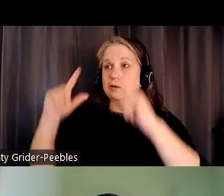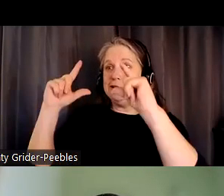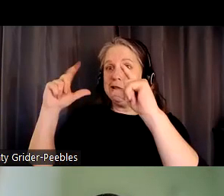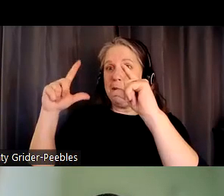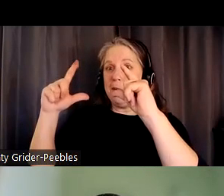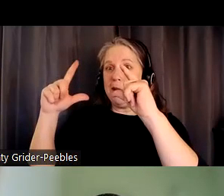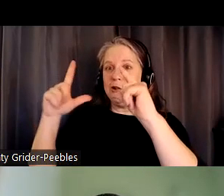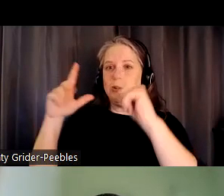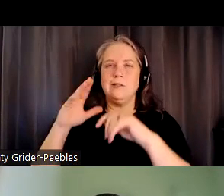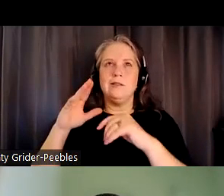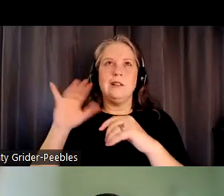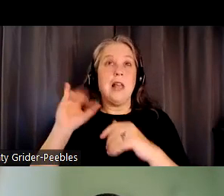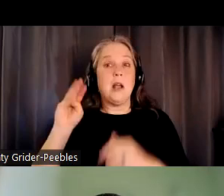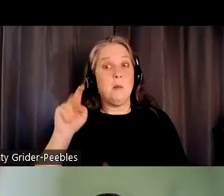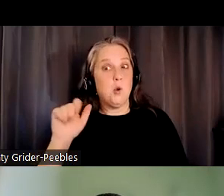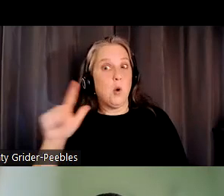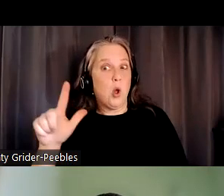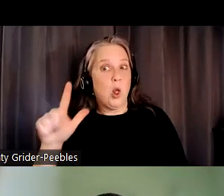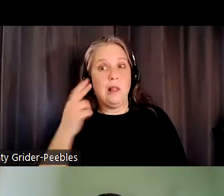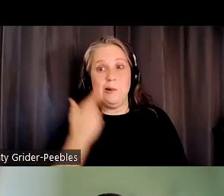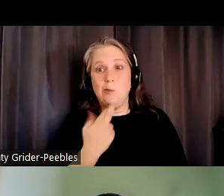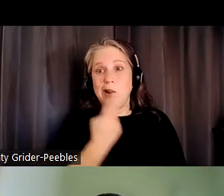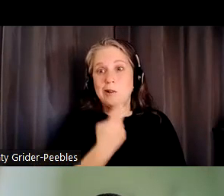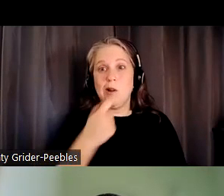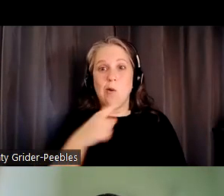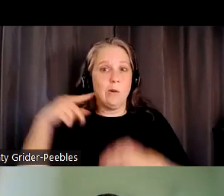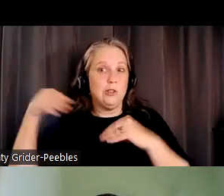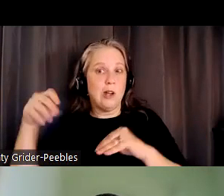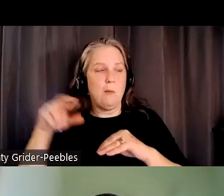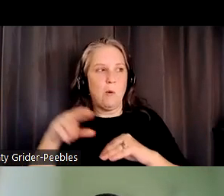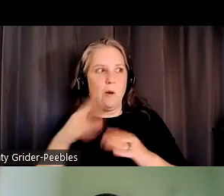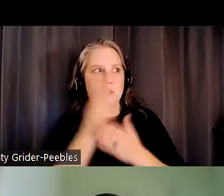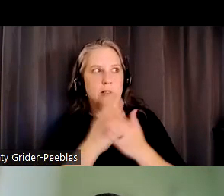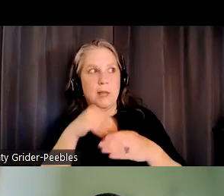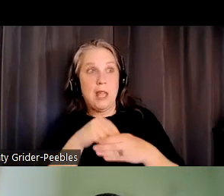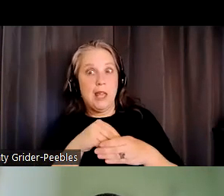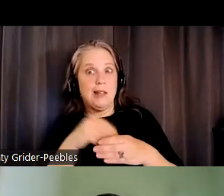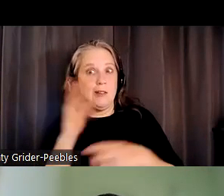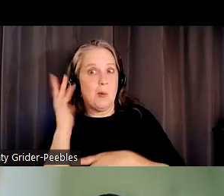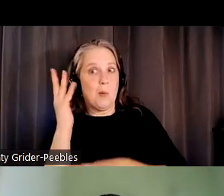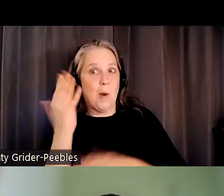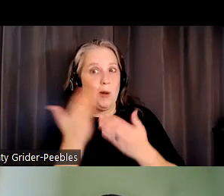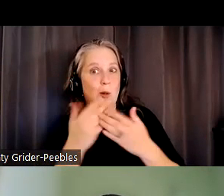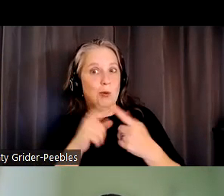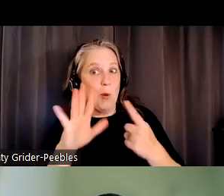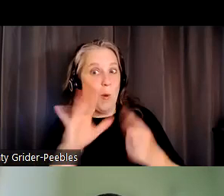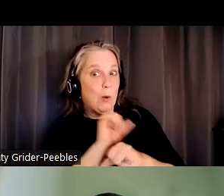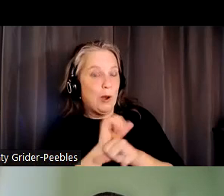restaurant or shop, or that sculpture in the corner park across from your work and submit it via the form on our